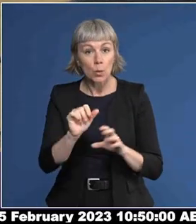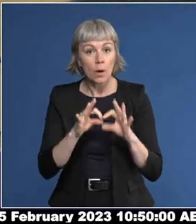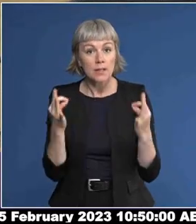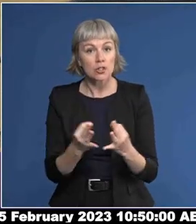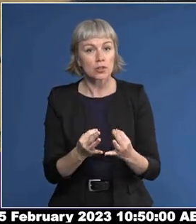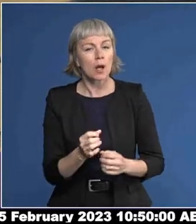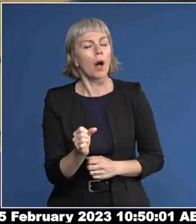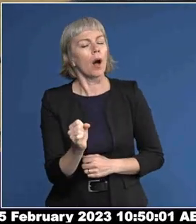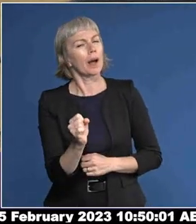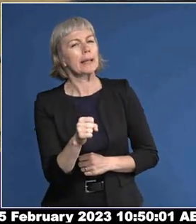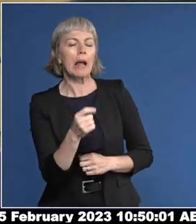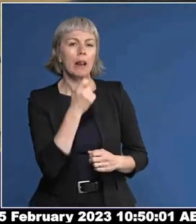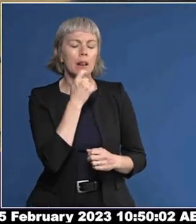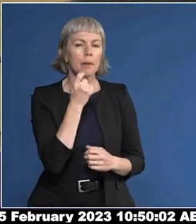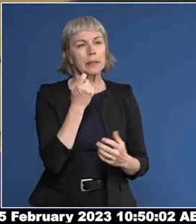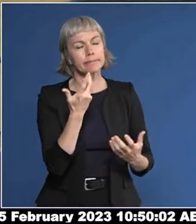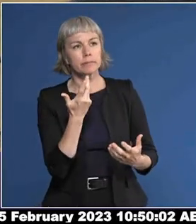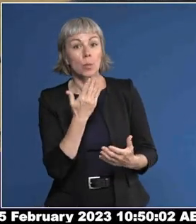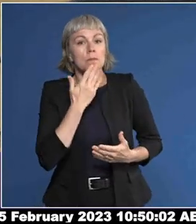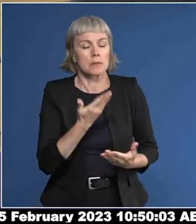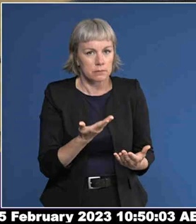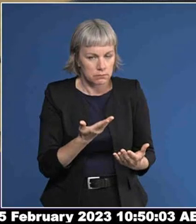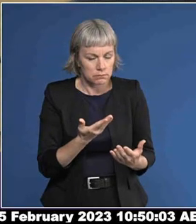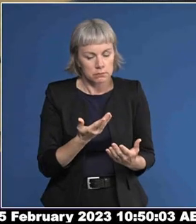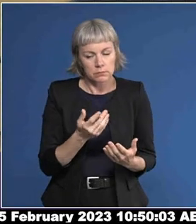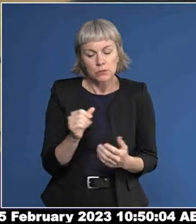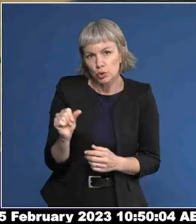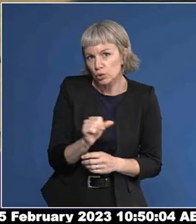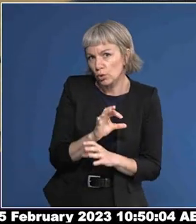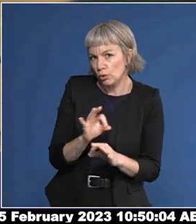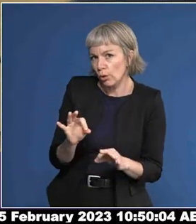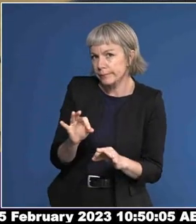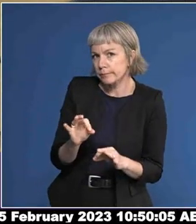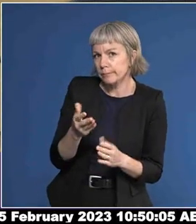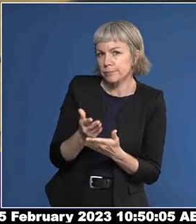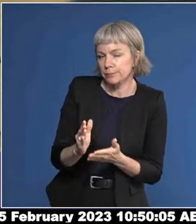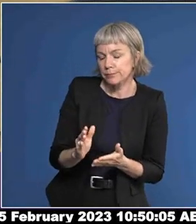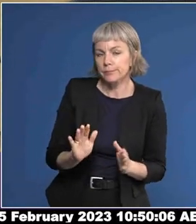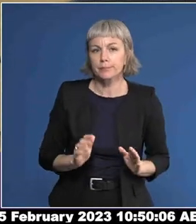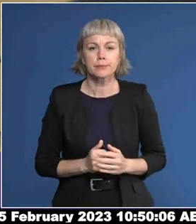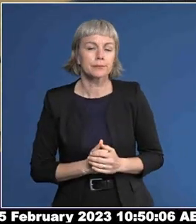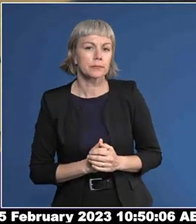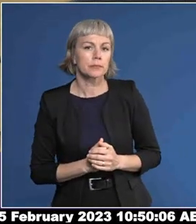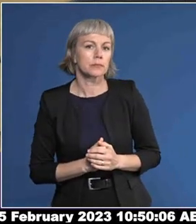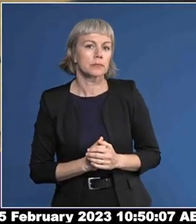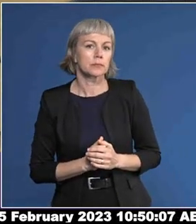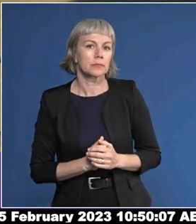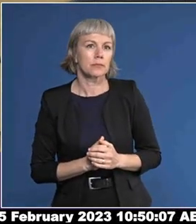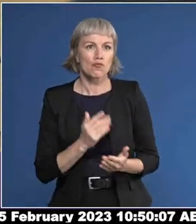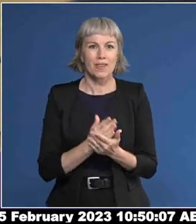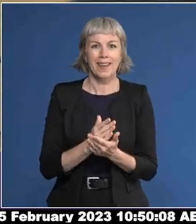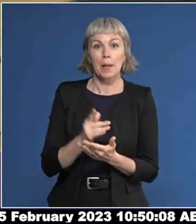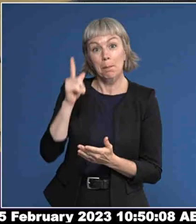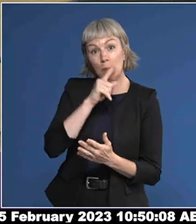I would say that to have that additional value-add would not take much for our